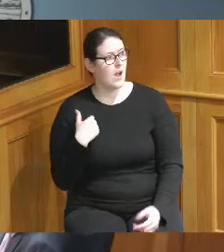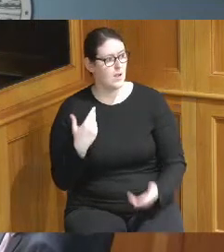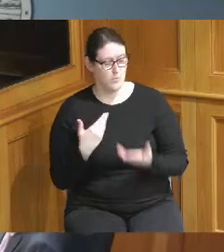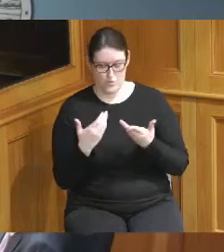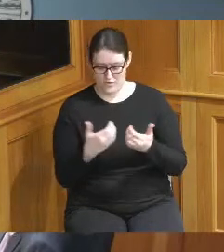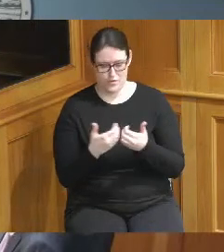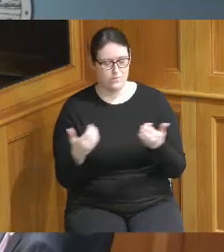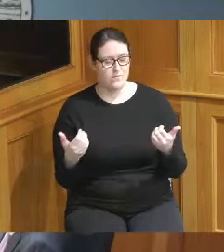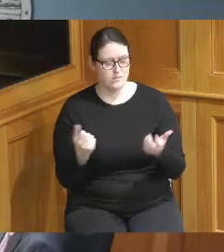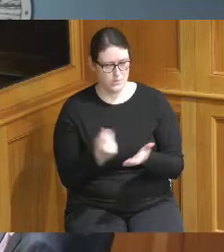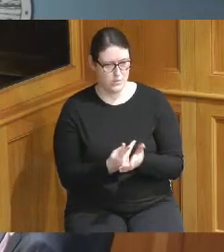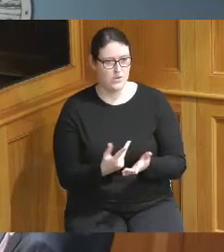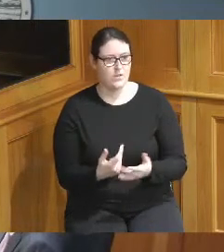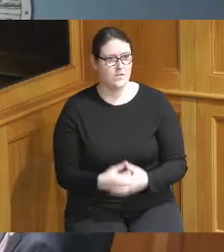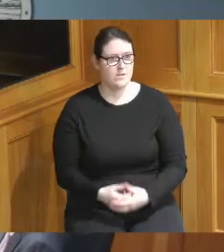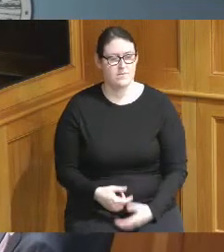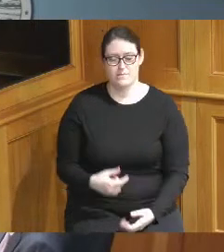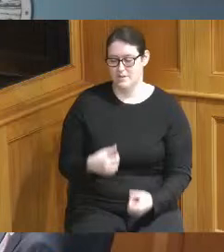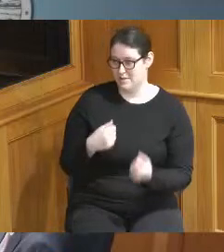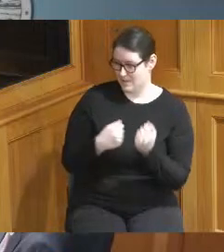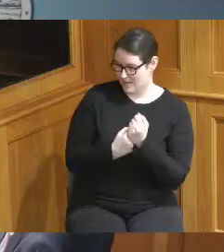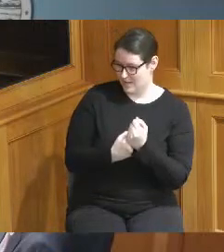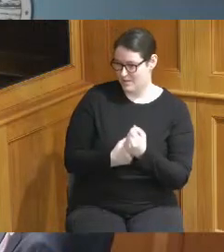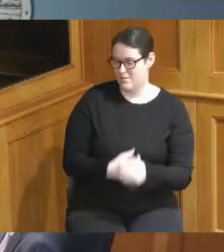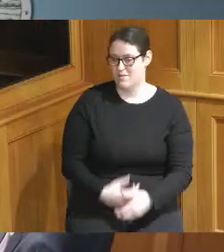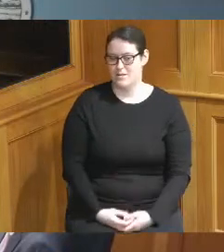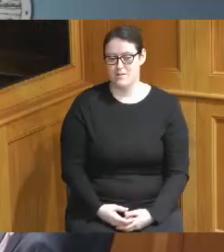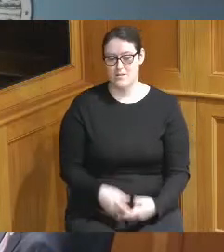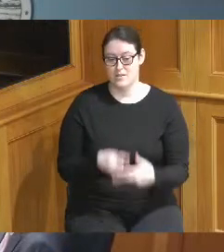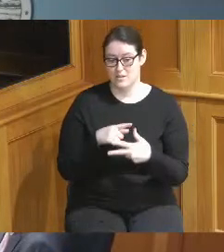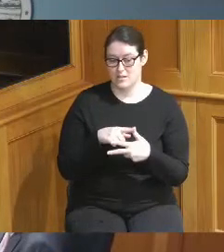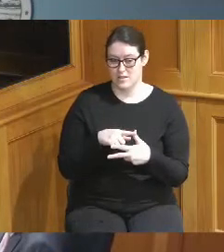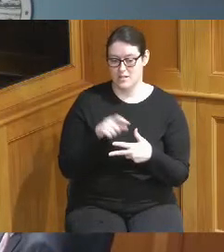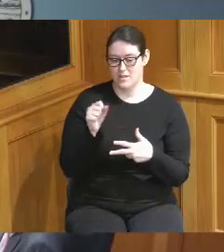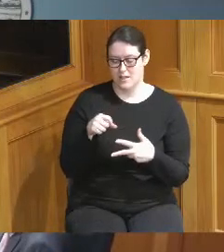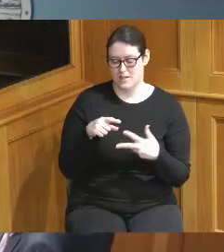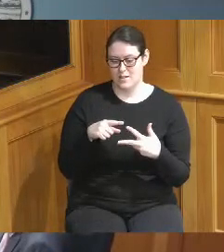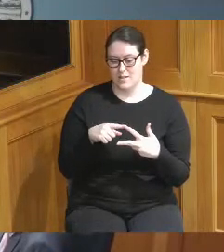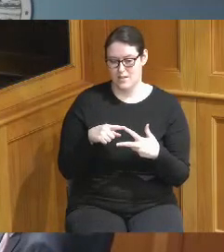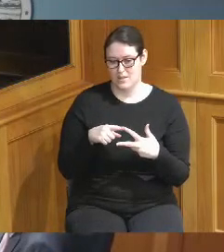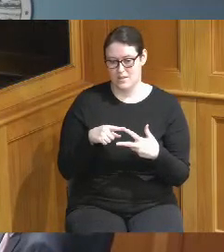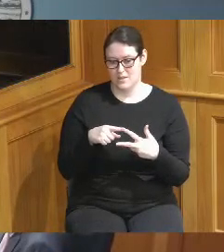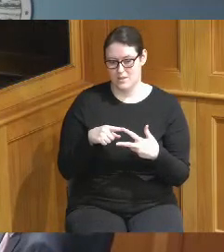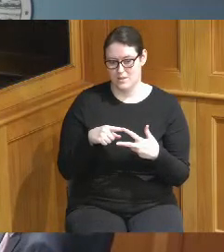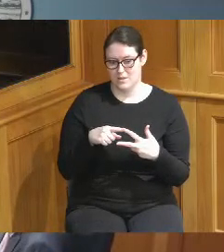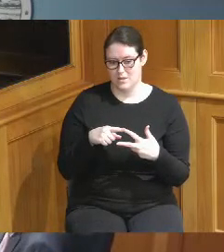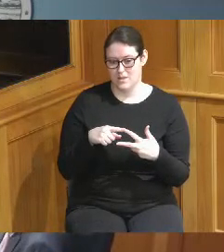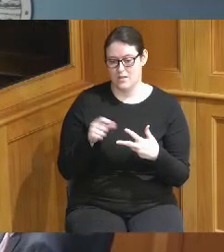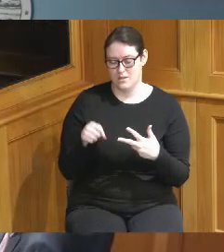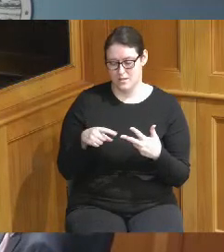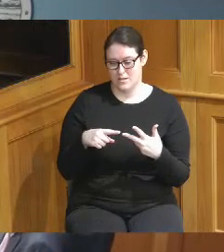it but you I can't when we get to when after your comments I will I can when we get ready to vote